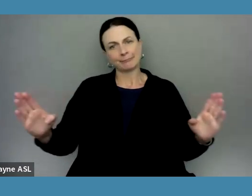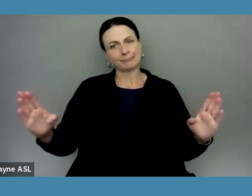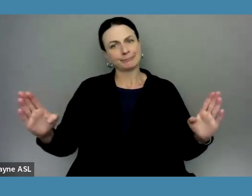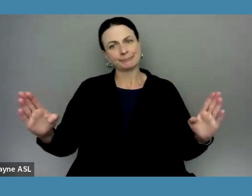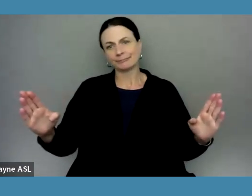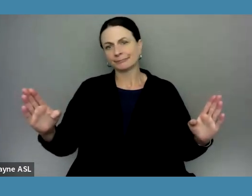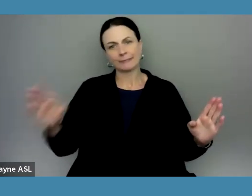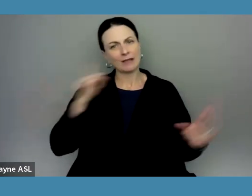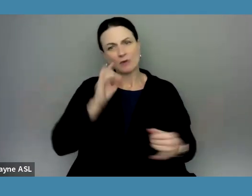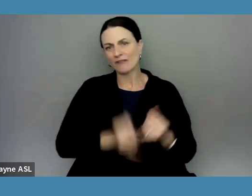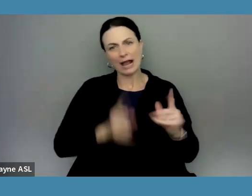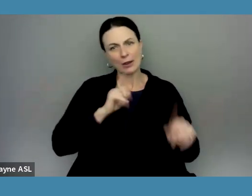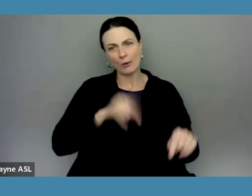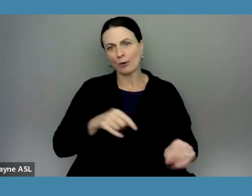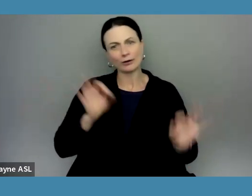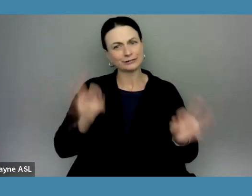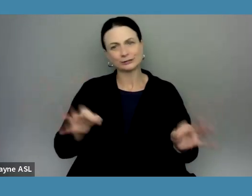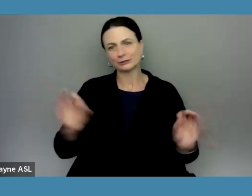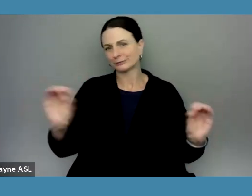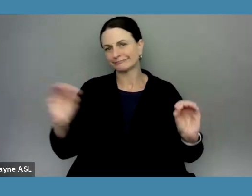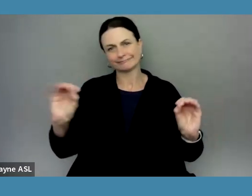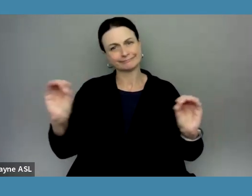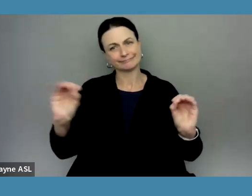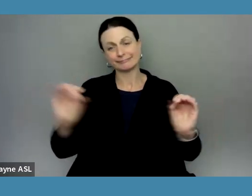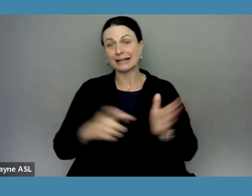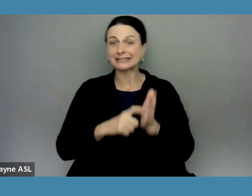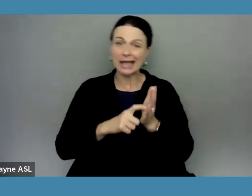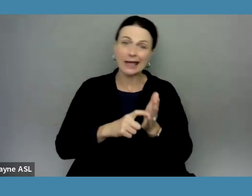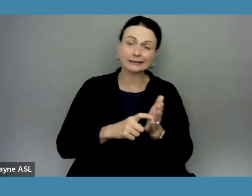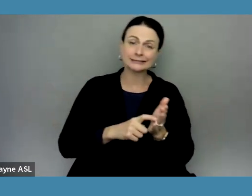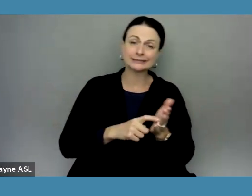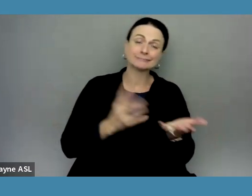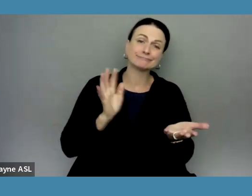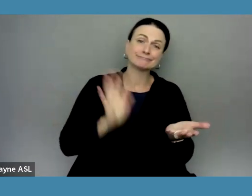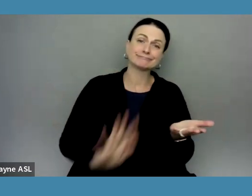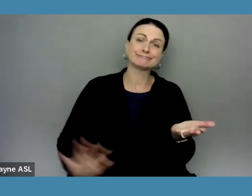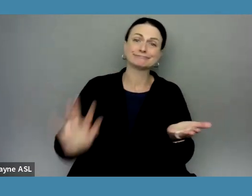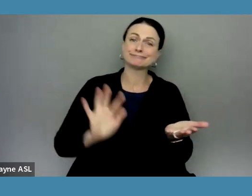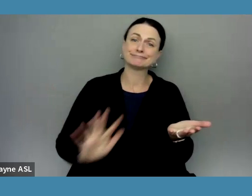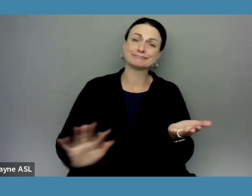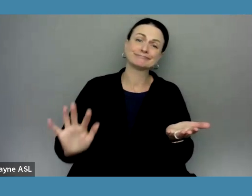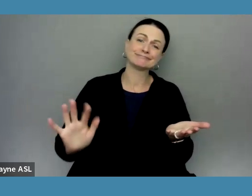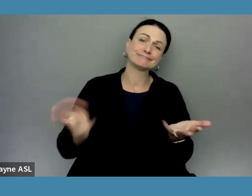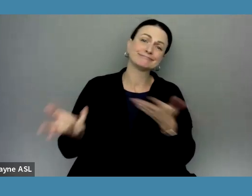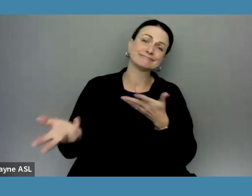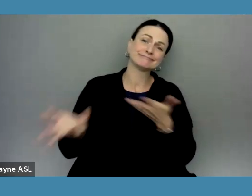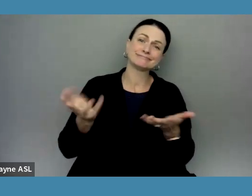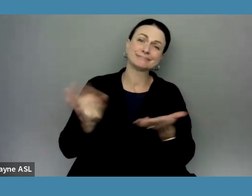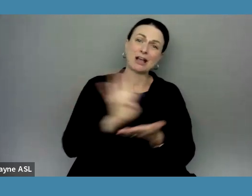to be issued, usually it takes anywhere from about four to six weeks.